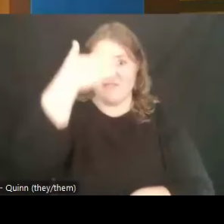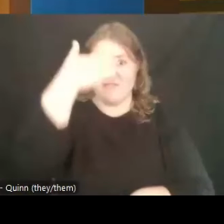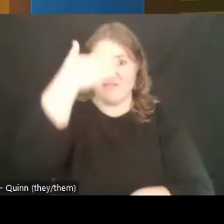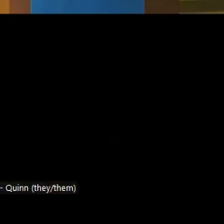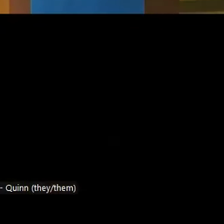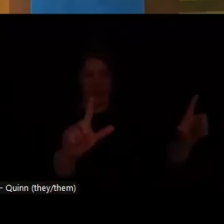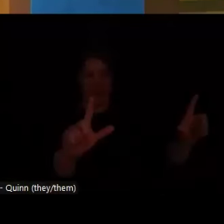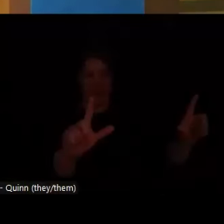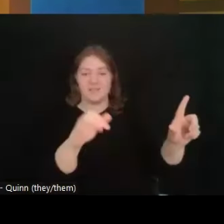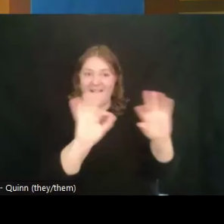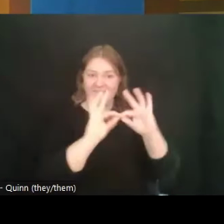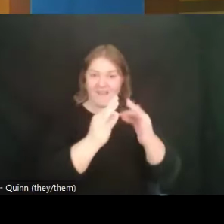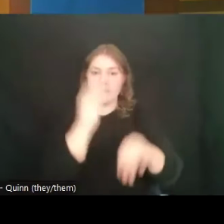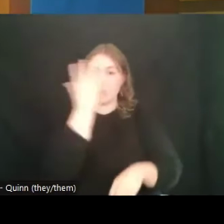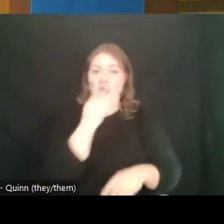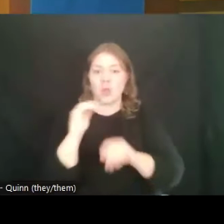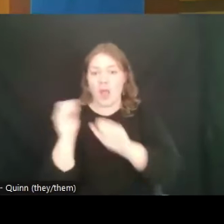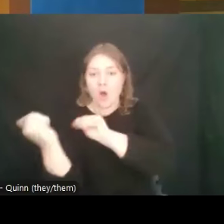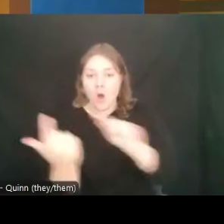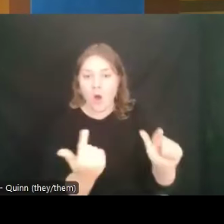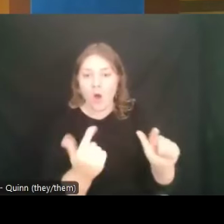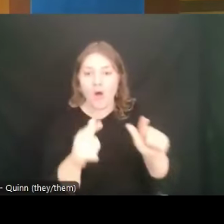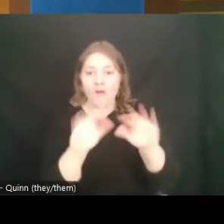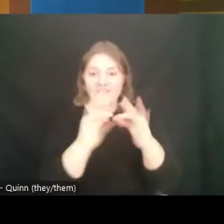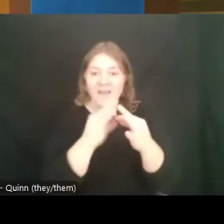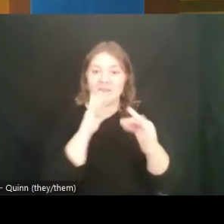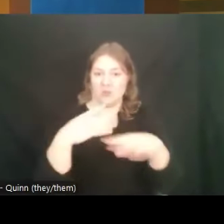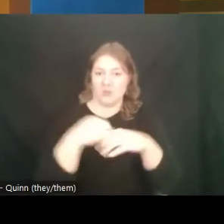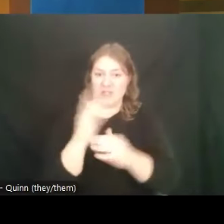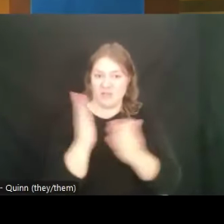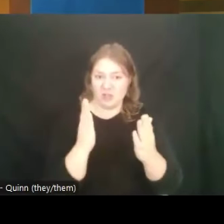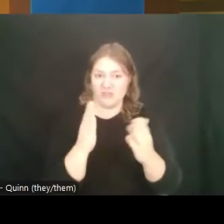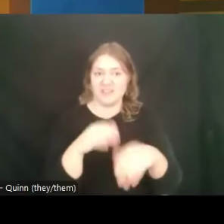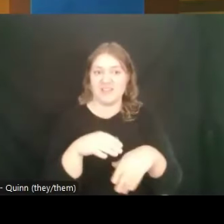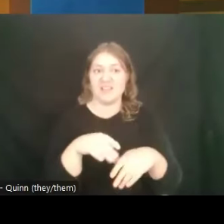are receiving services that the language um is understandable and that everyone feels